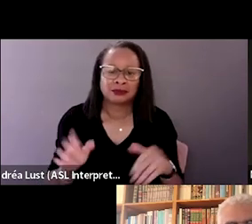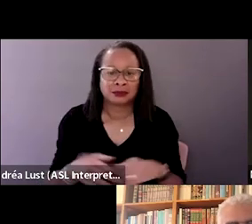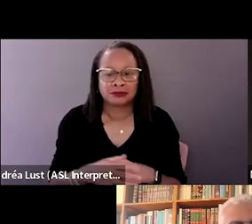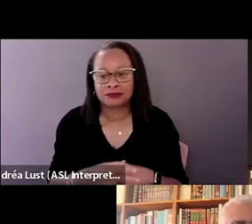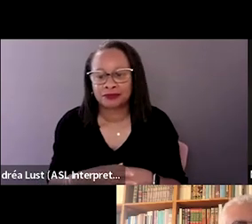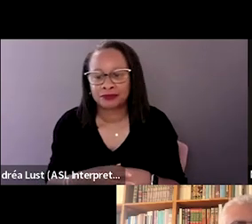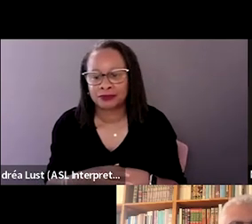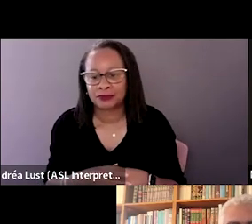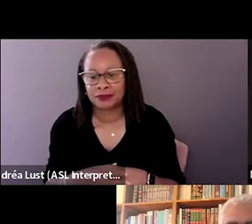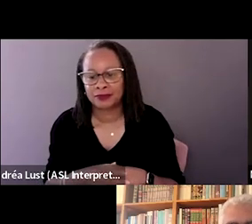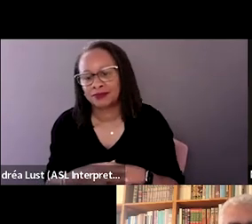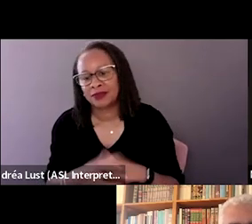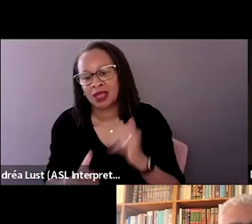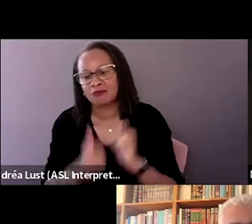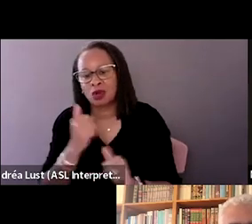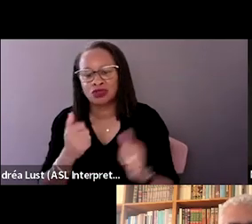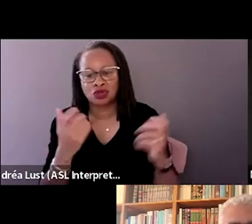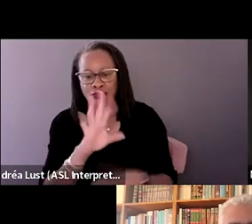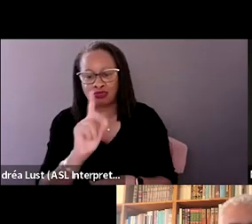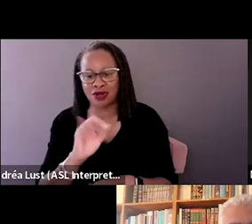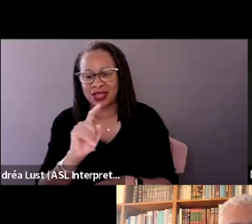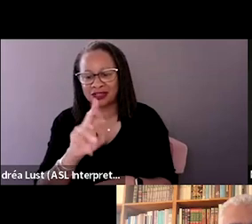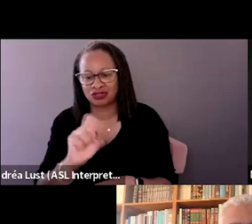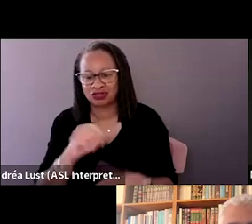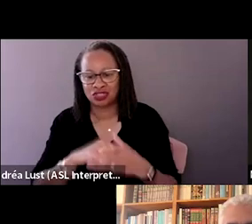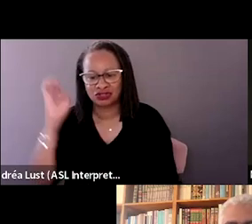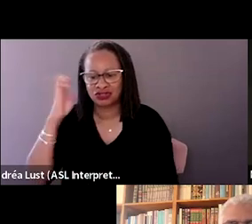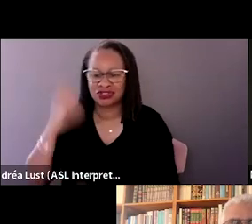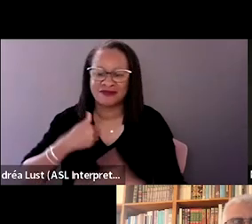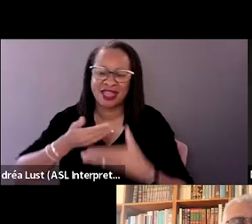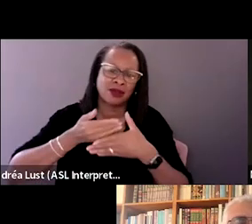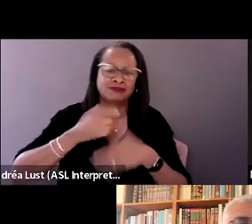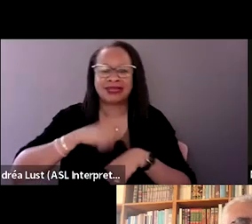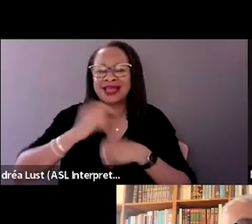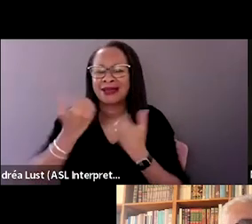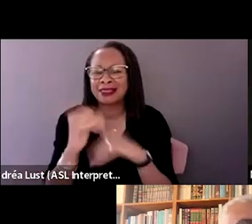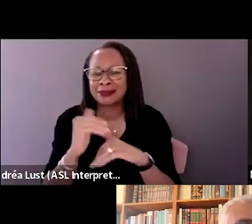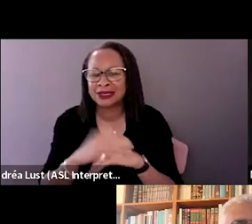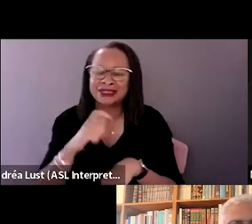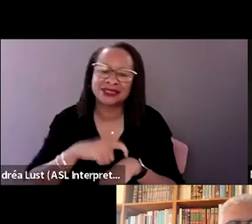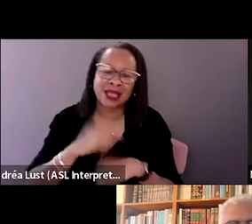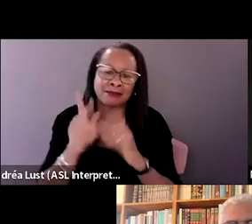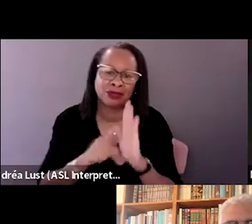Most of the broadcasters thar you see in Europe and others. So there is a window, some of them with the conditions,